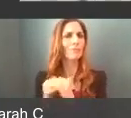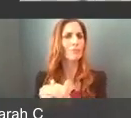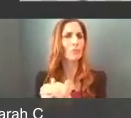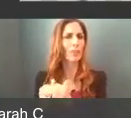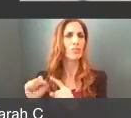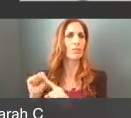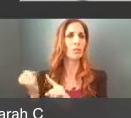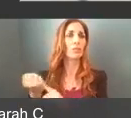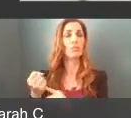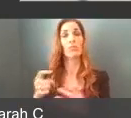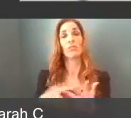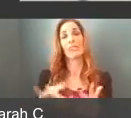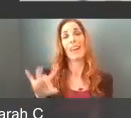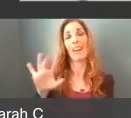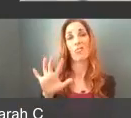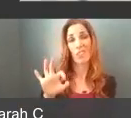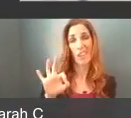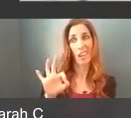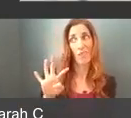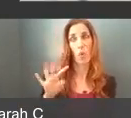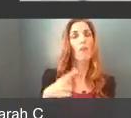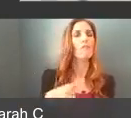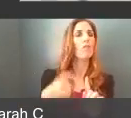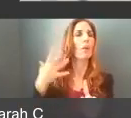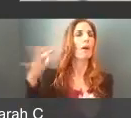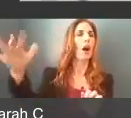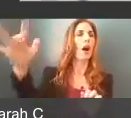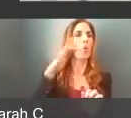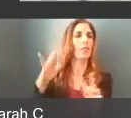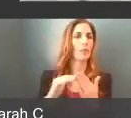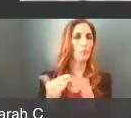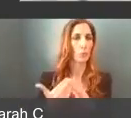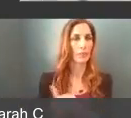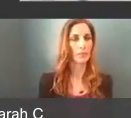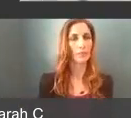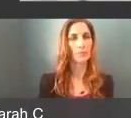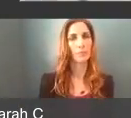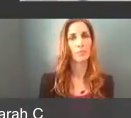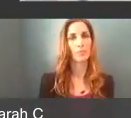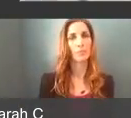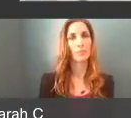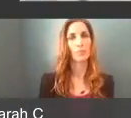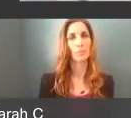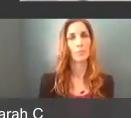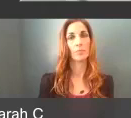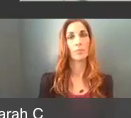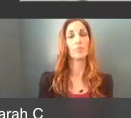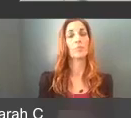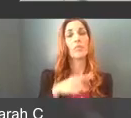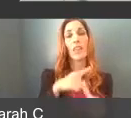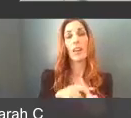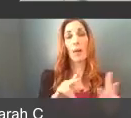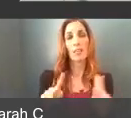are from our community. These positive individuals live in 57 of our municipalities and, as you know,